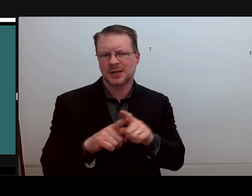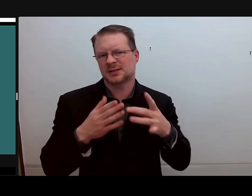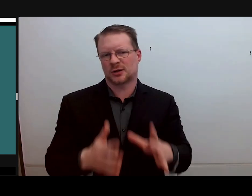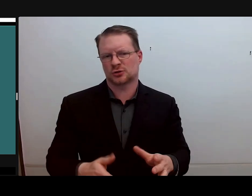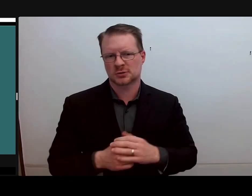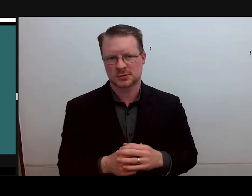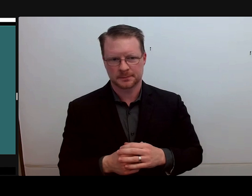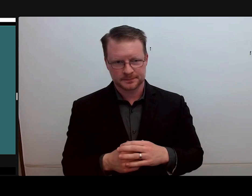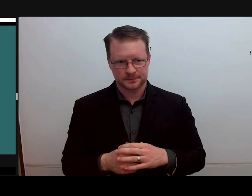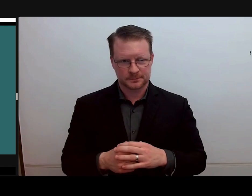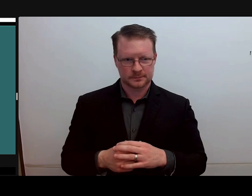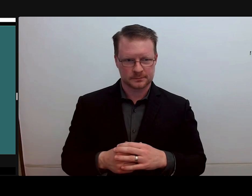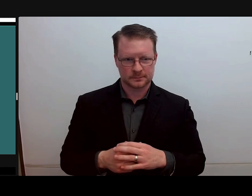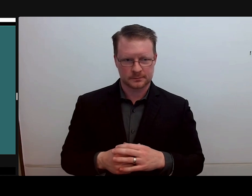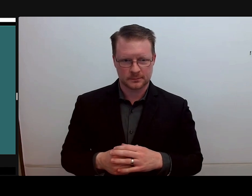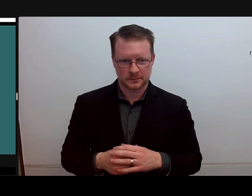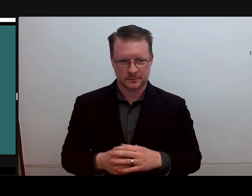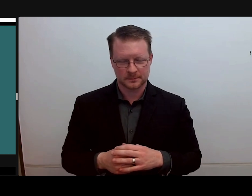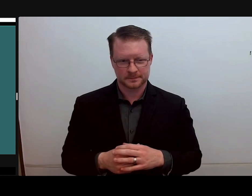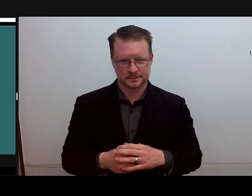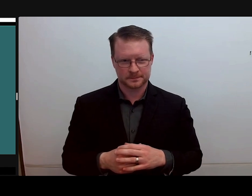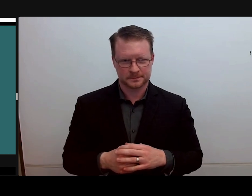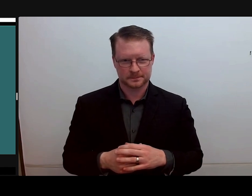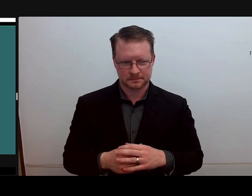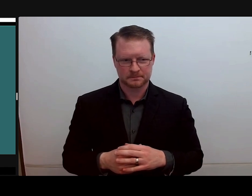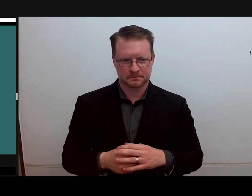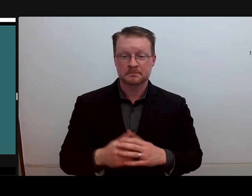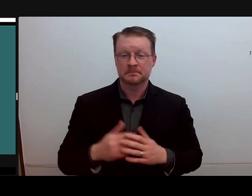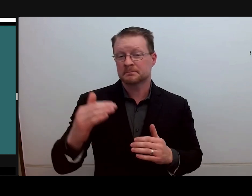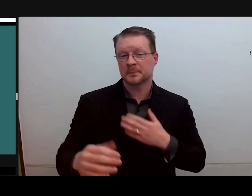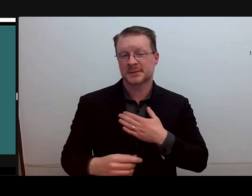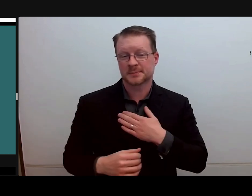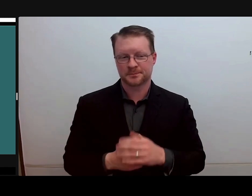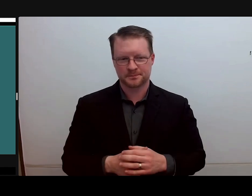and overtly name those skills. Next slide, please.